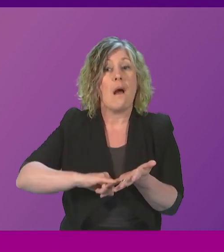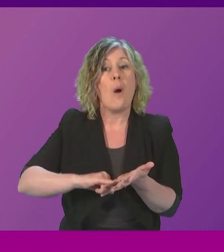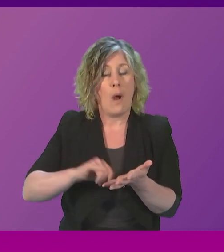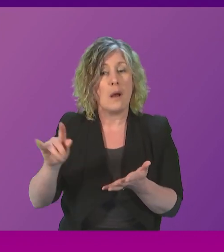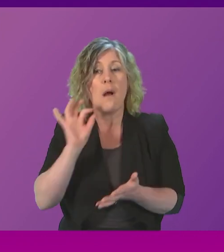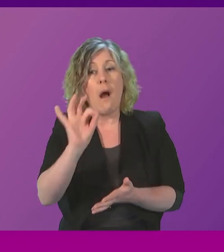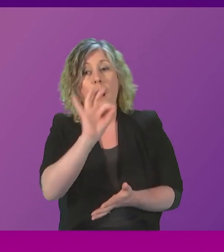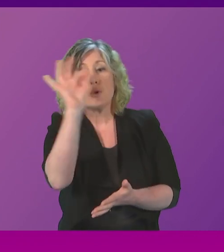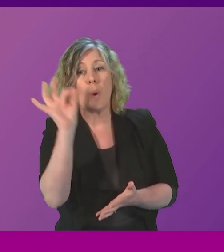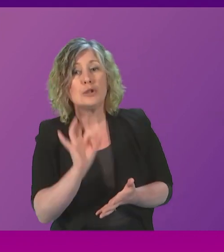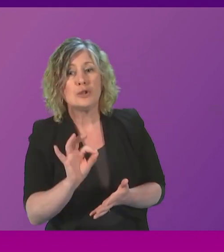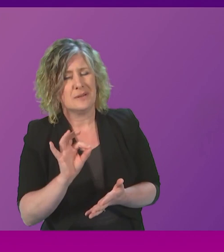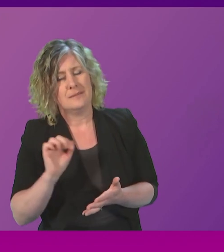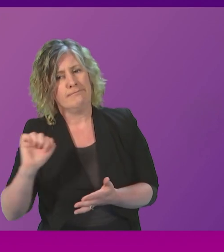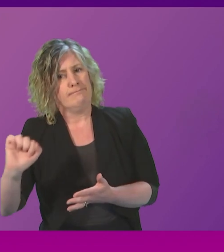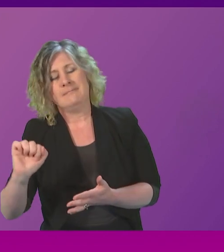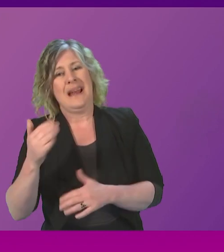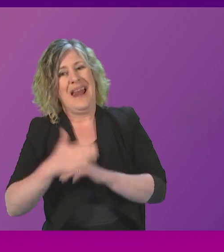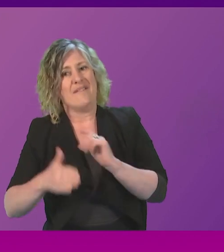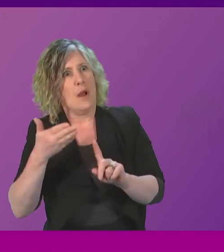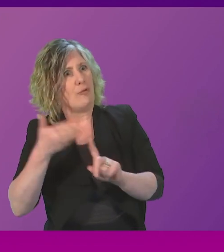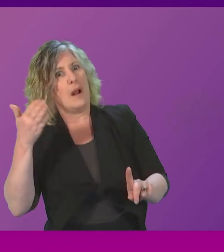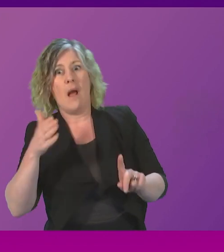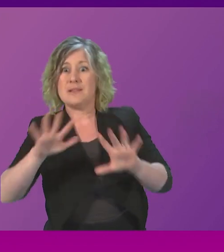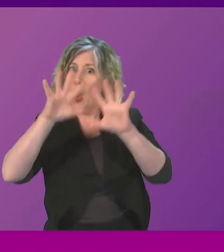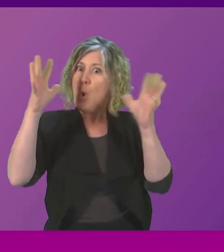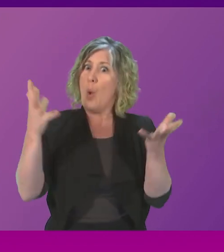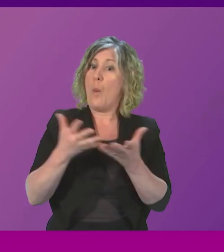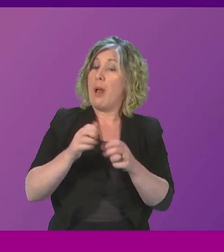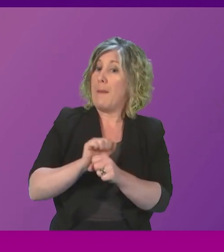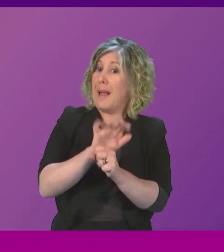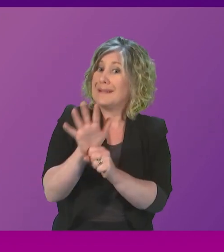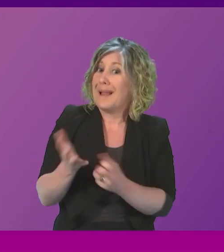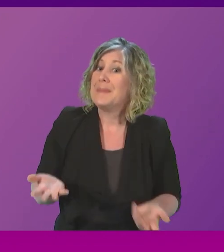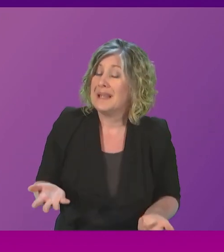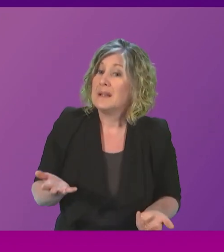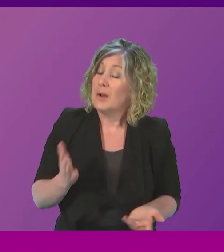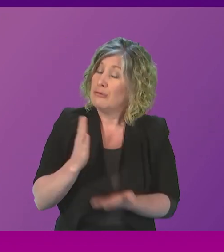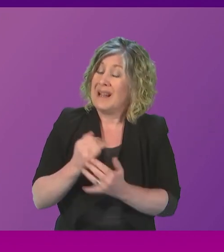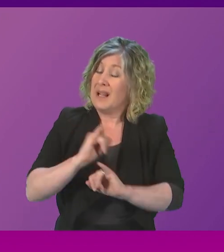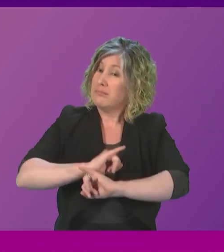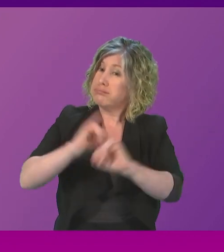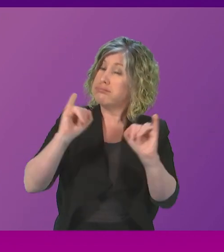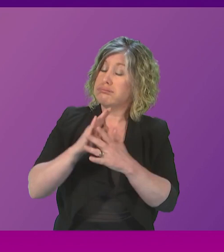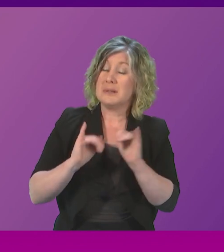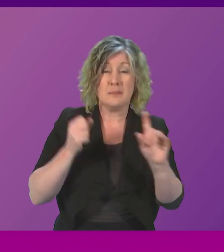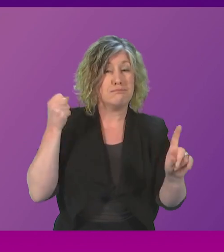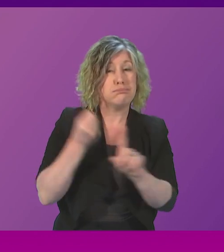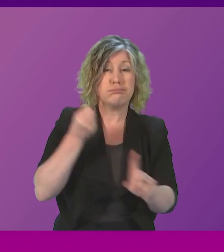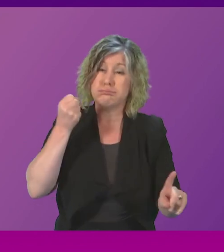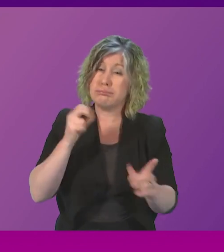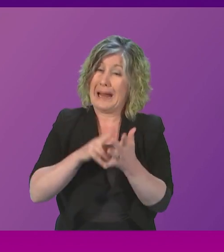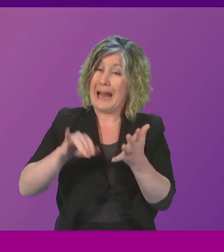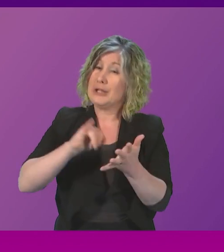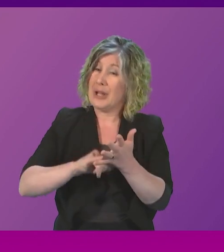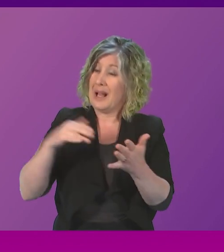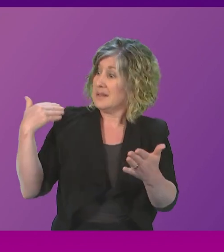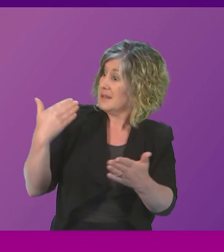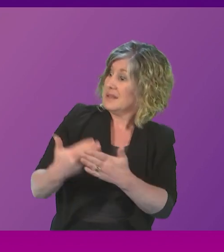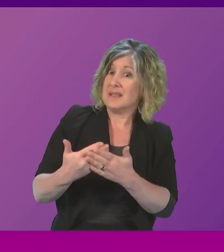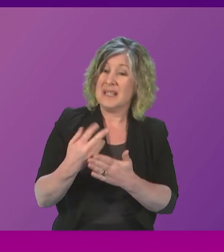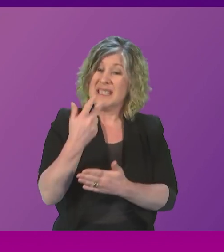impact of a global pandemic that has been the biggest shock to the national health service